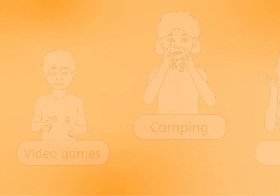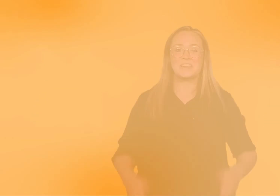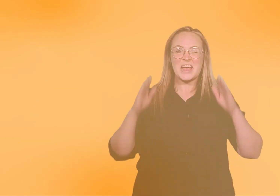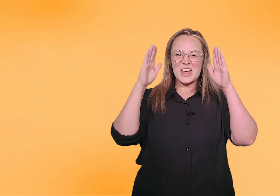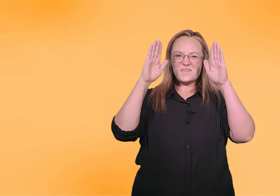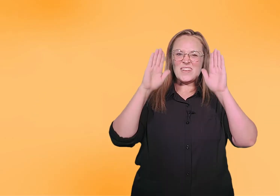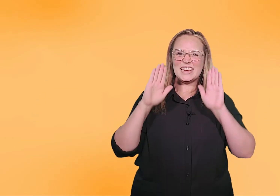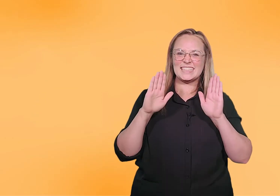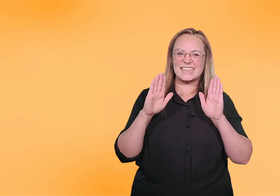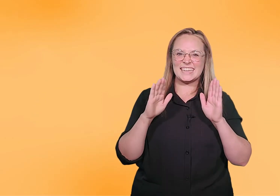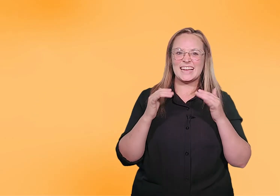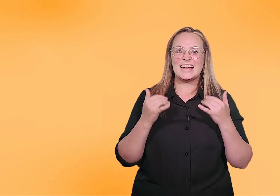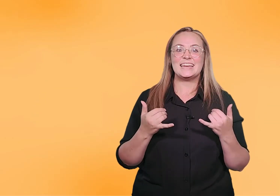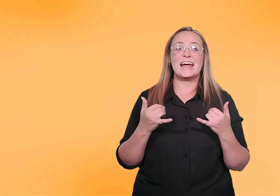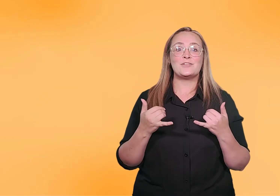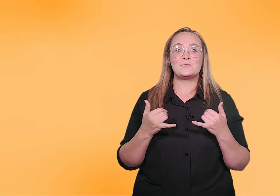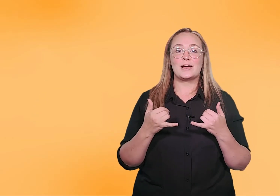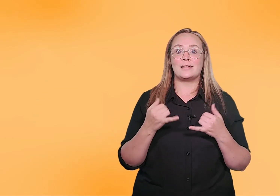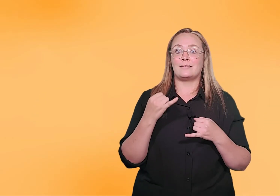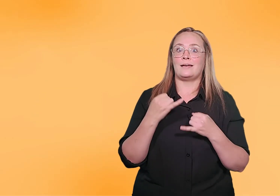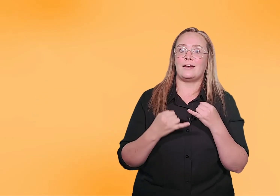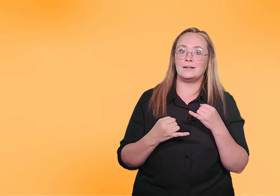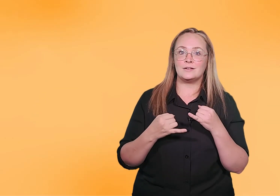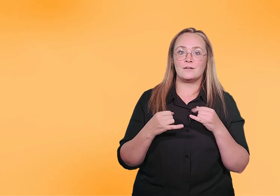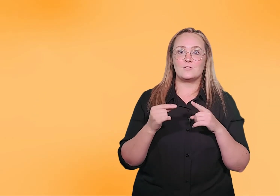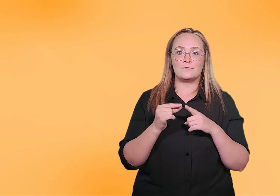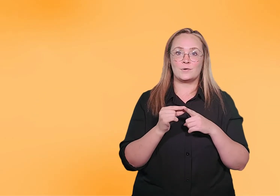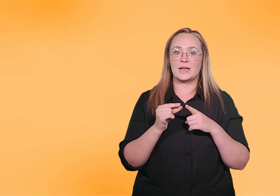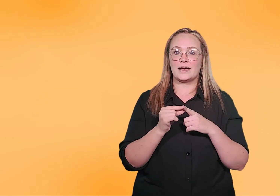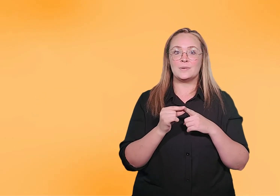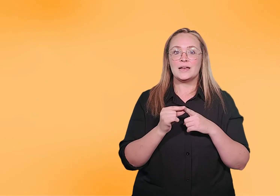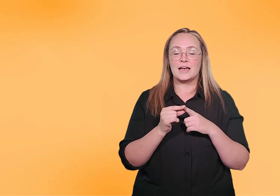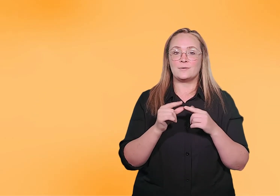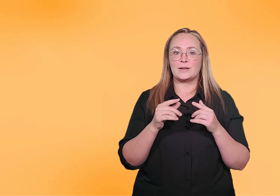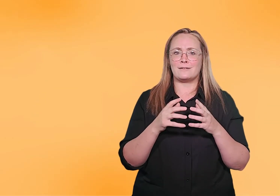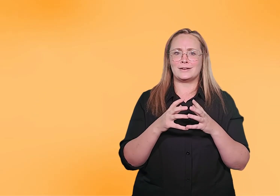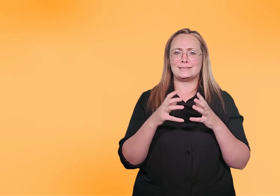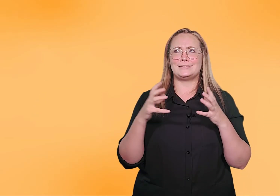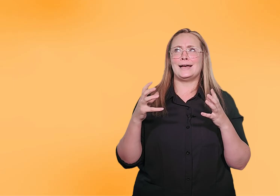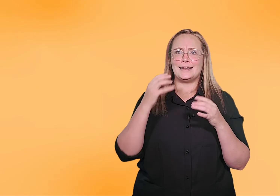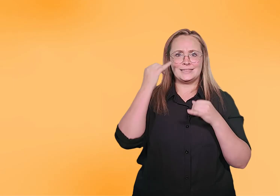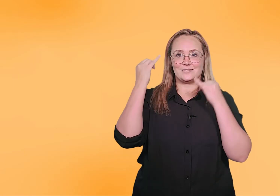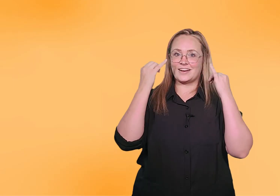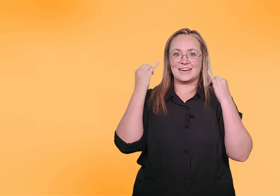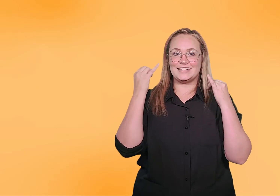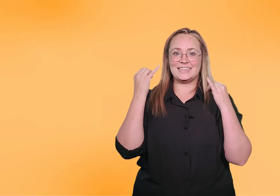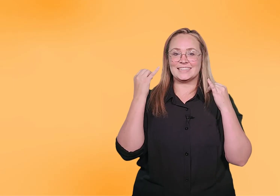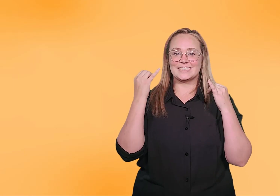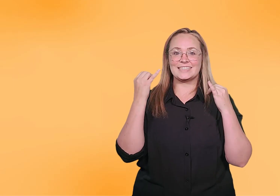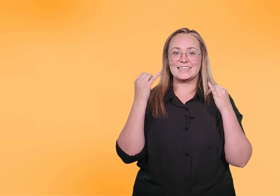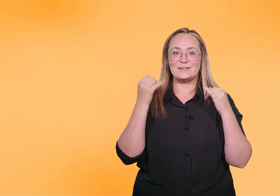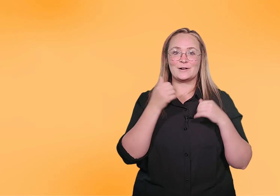Amazing. Now that we're at the end of our vocab, and we have a ton of ideas to keep